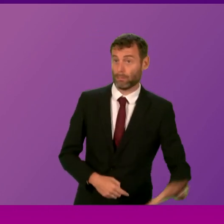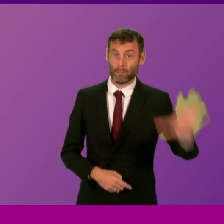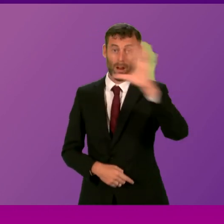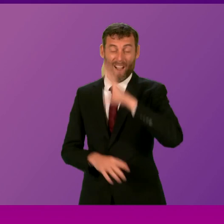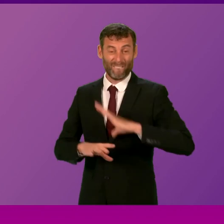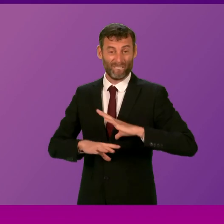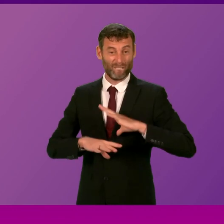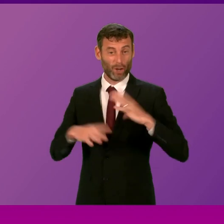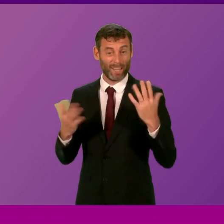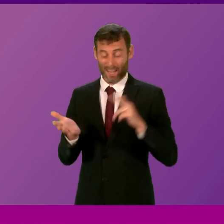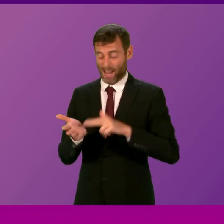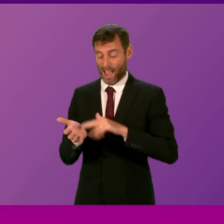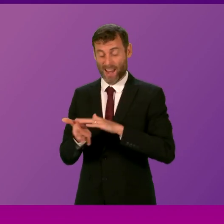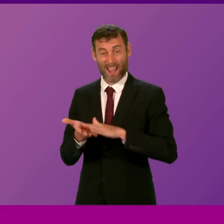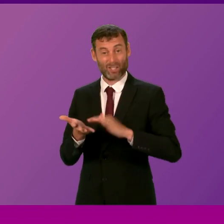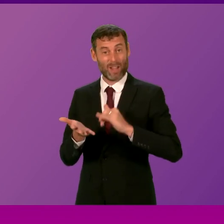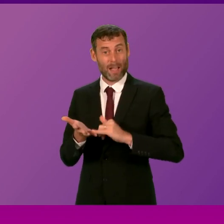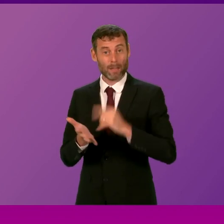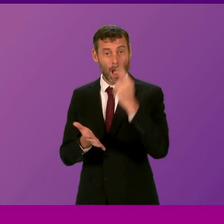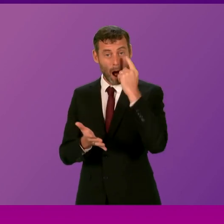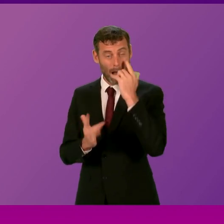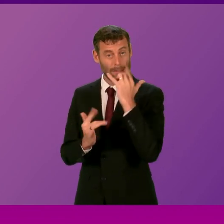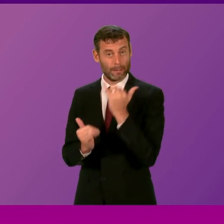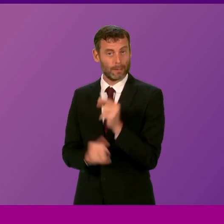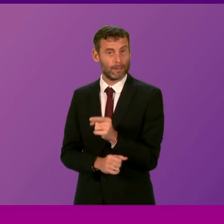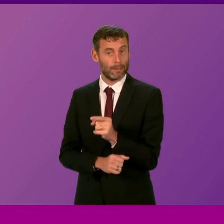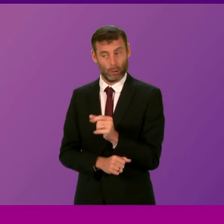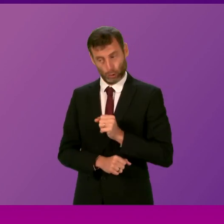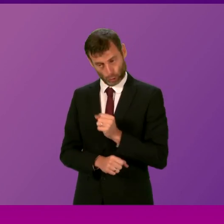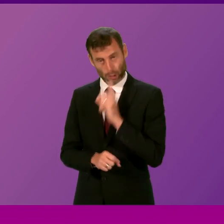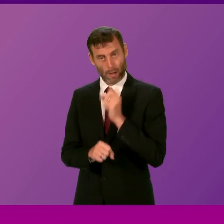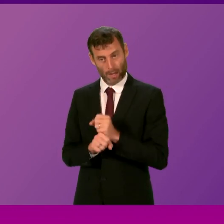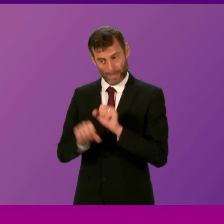NHS eye examinations, which the Scottish Government is committed to maintaining.